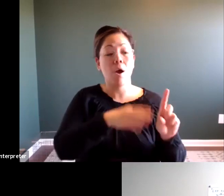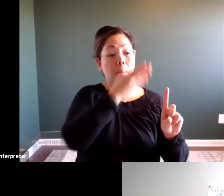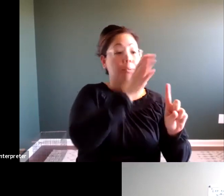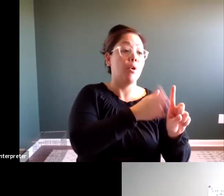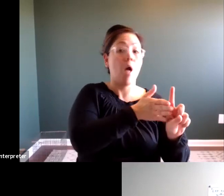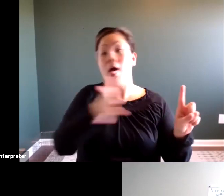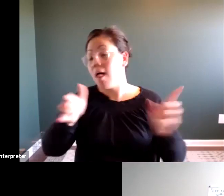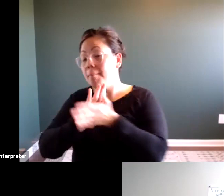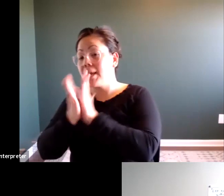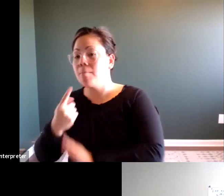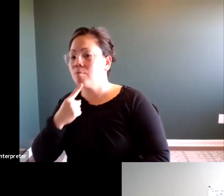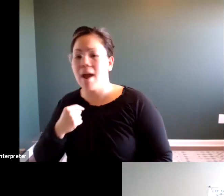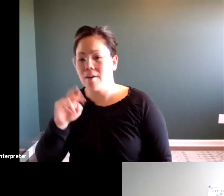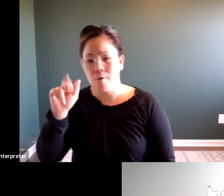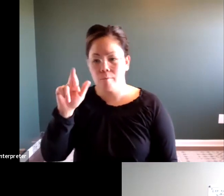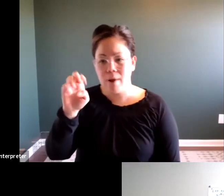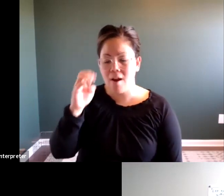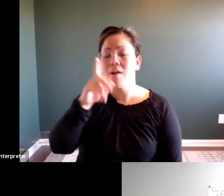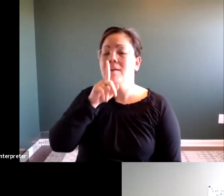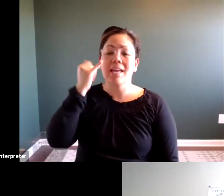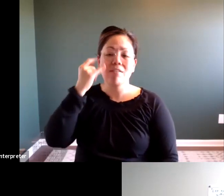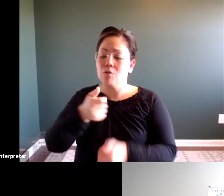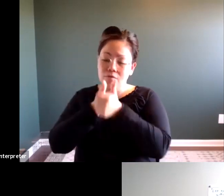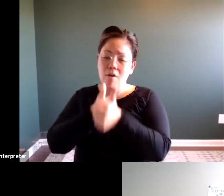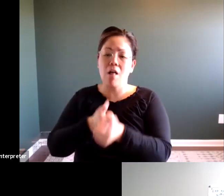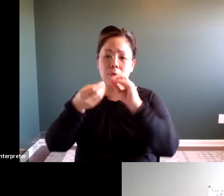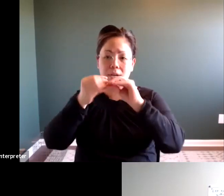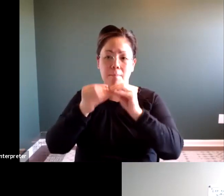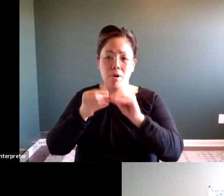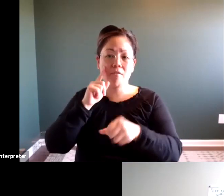I mean and if you're following your numbers for your county you down